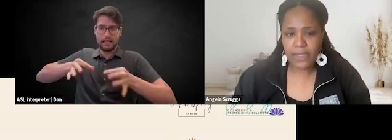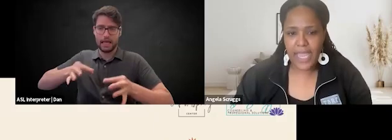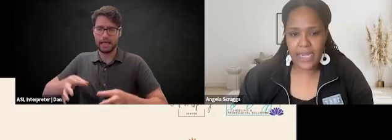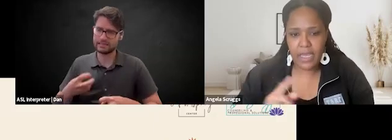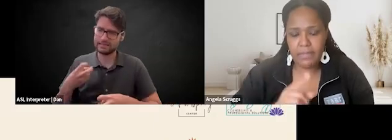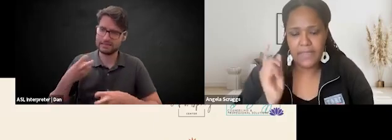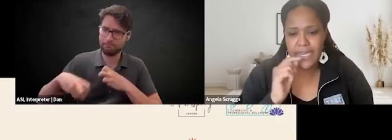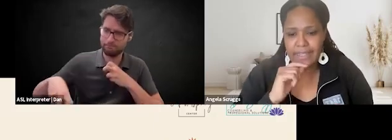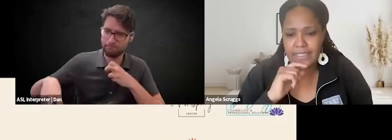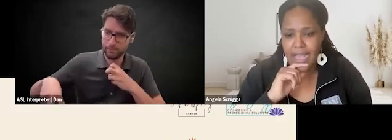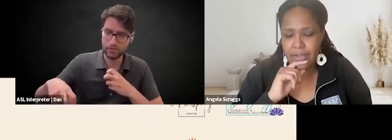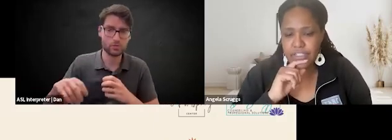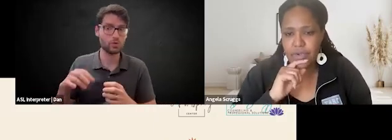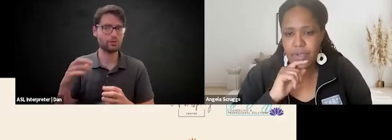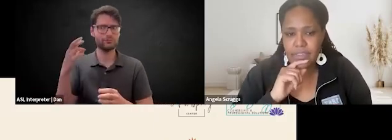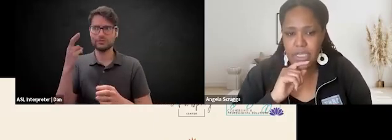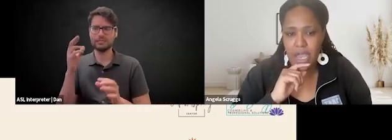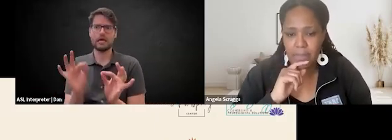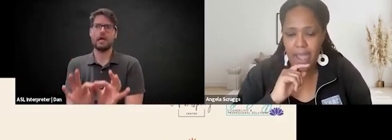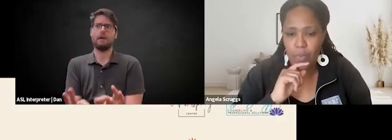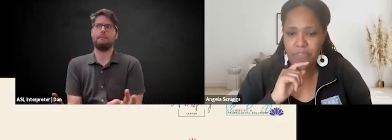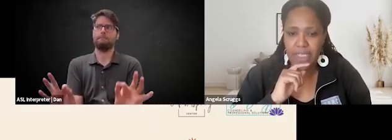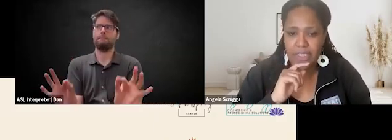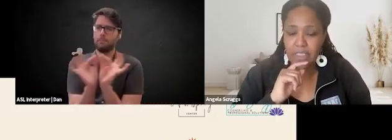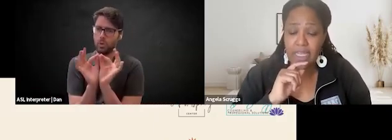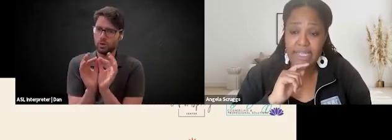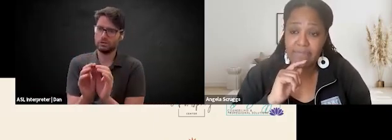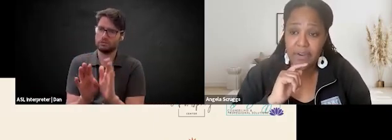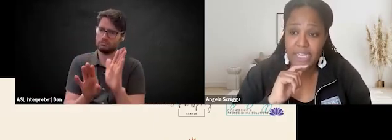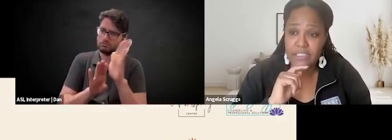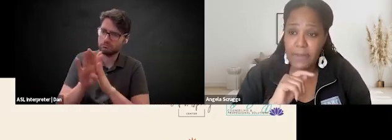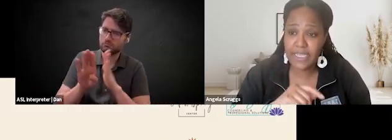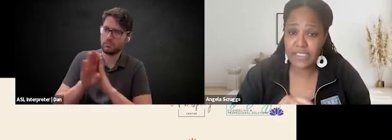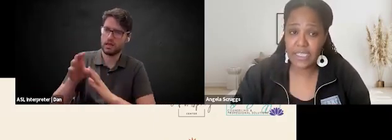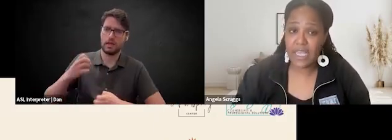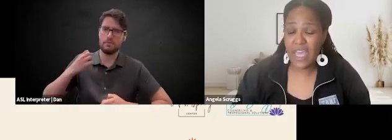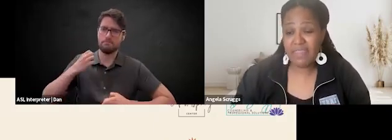And, um... in the next slide or two, as we talk about what that can look like in various spaces,